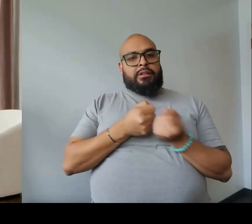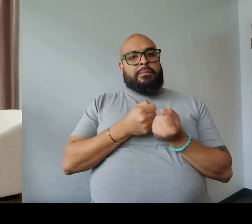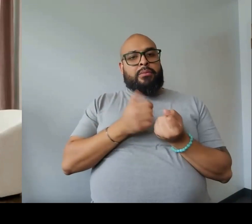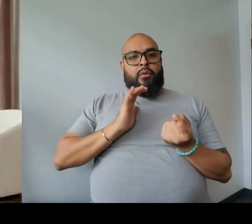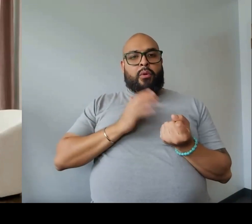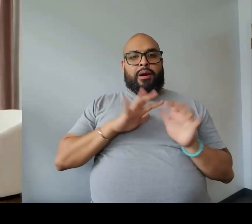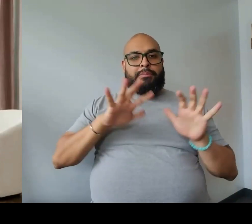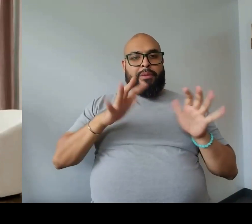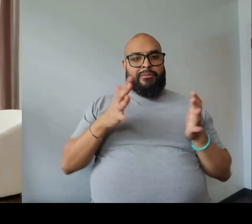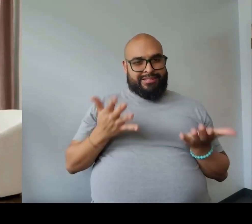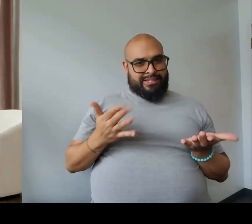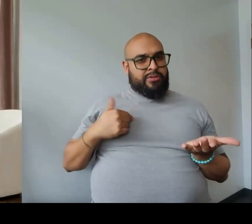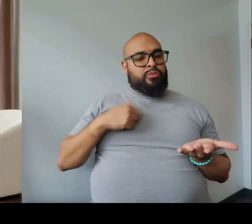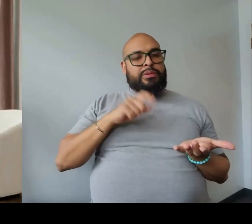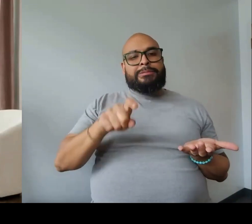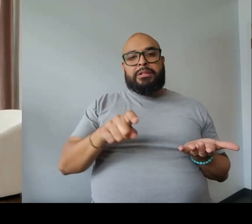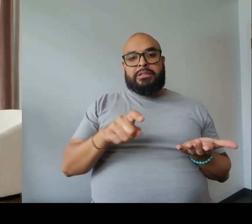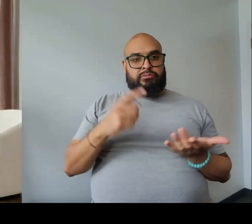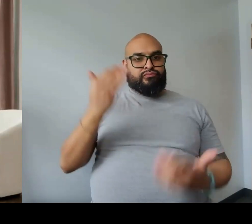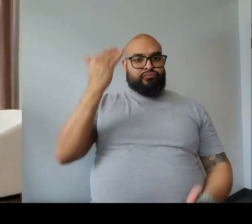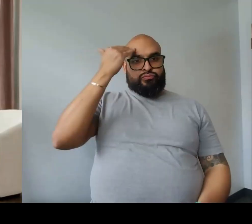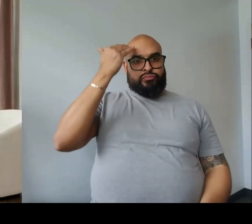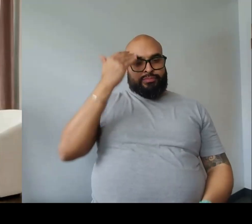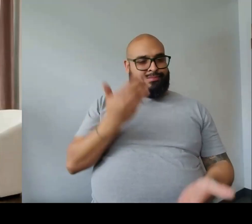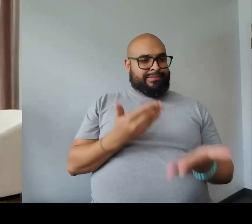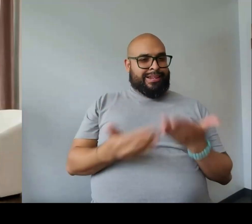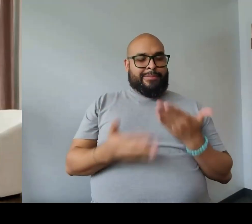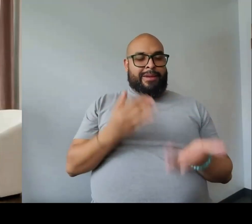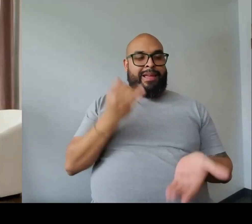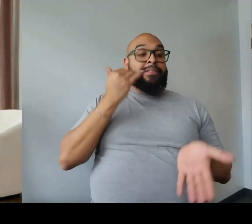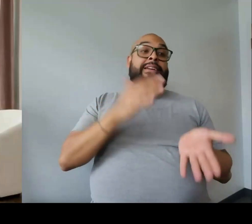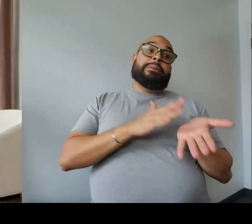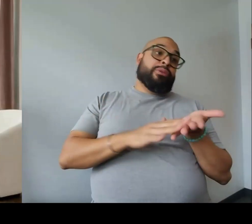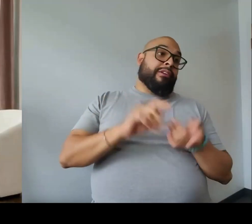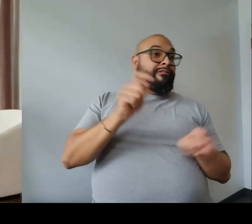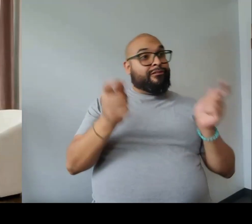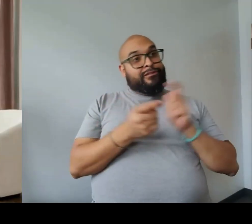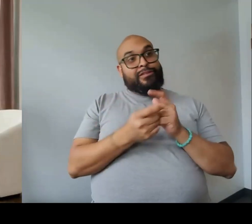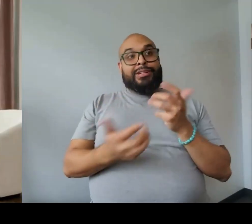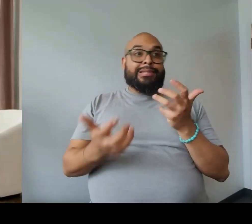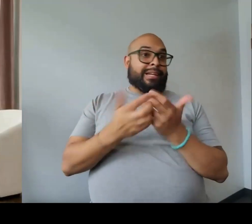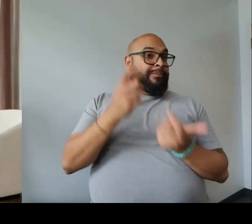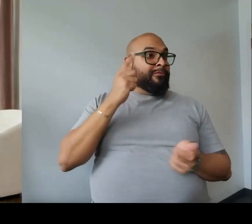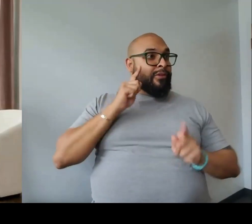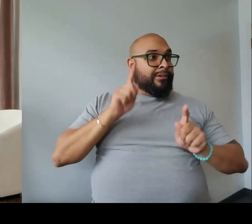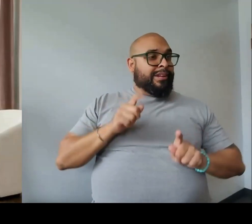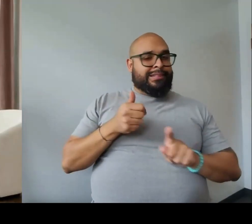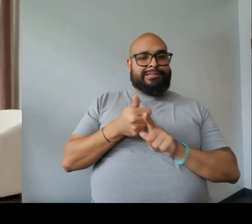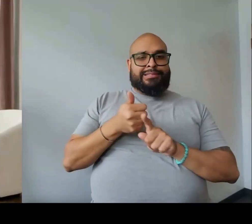Even when it's a Braille adaption of a test, it's not normed on our population.